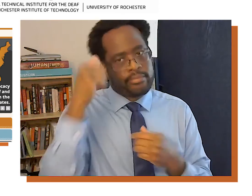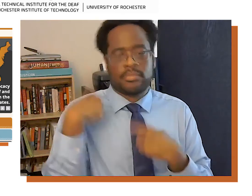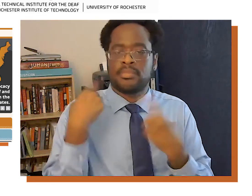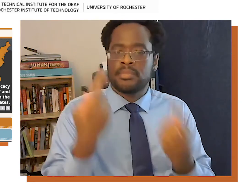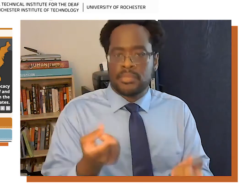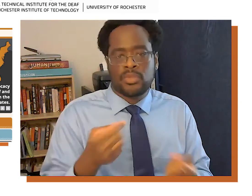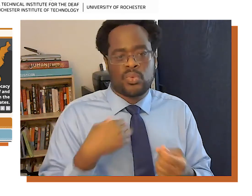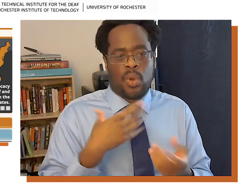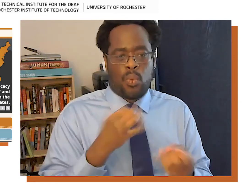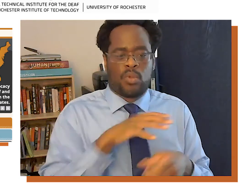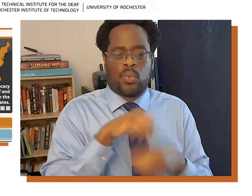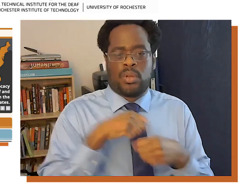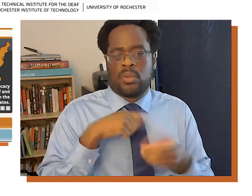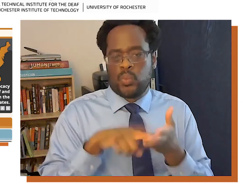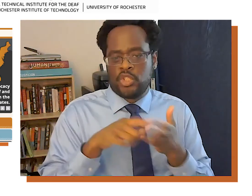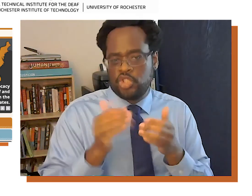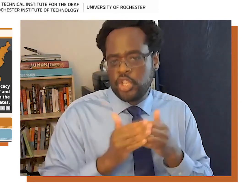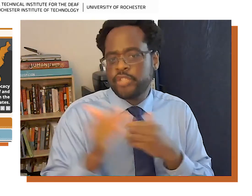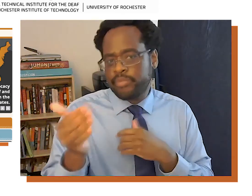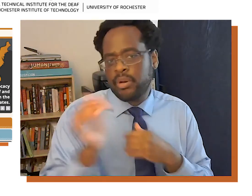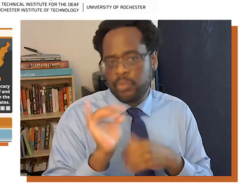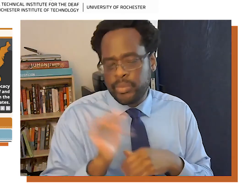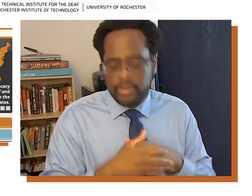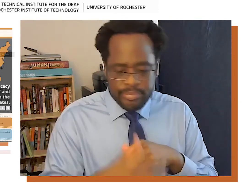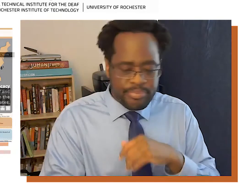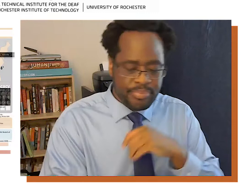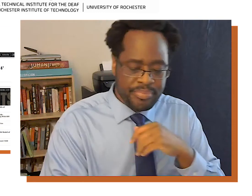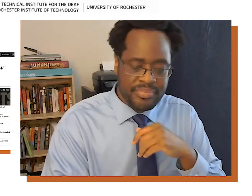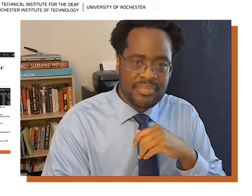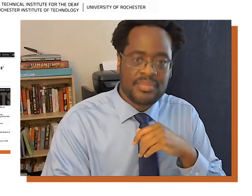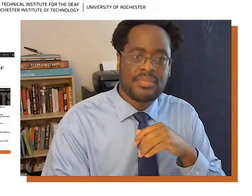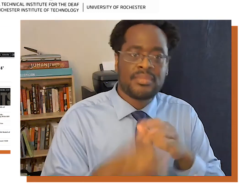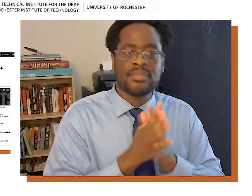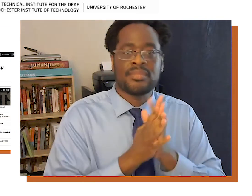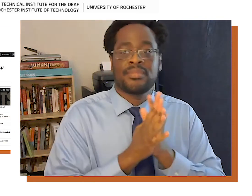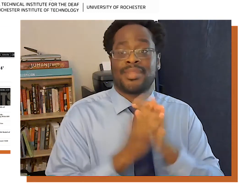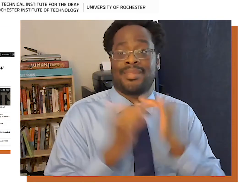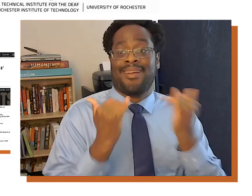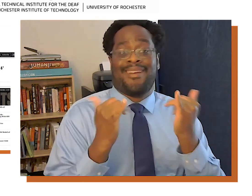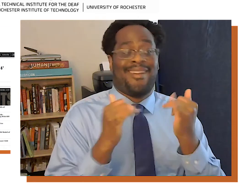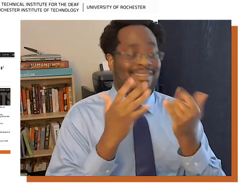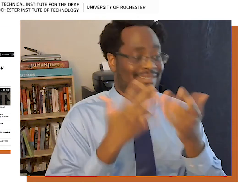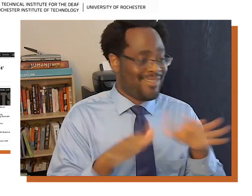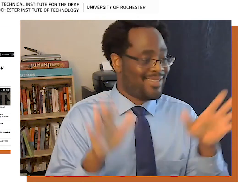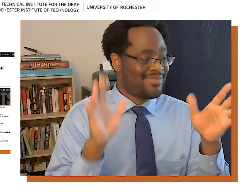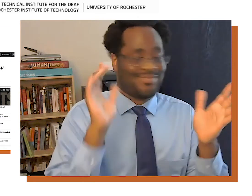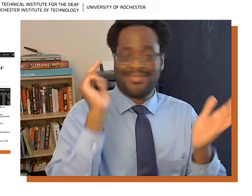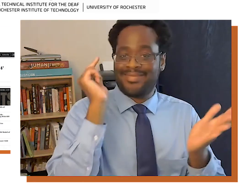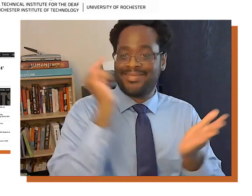We wanted to reciprocate and give that back to them, so that was an important lesson learned from that project,